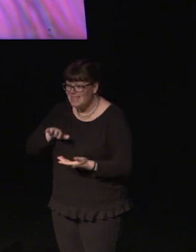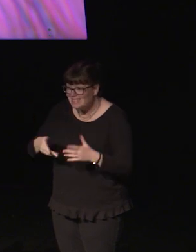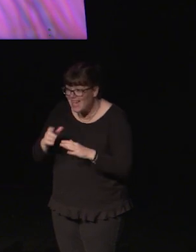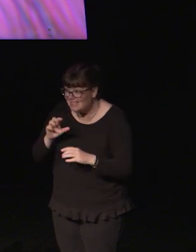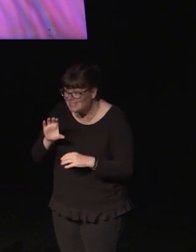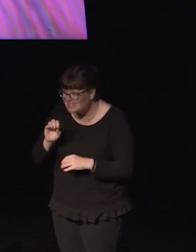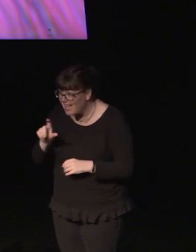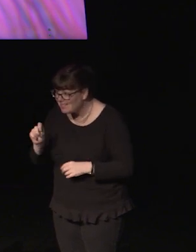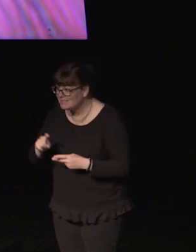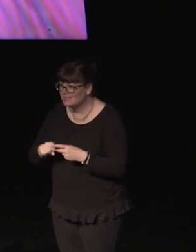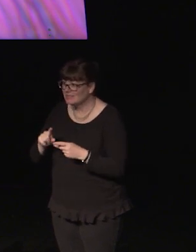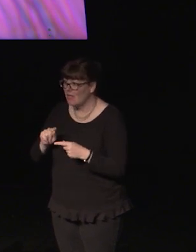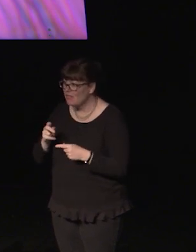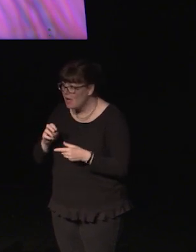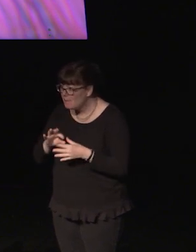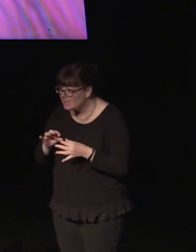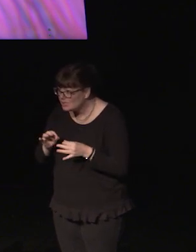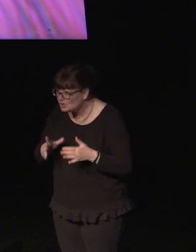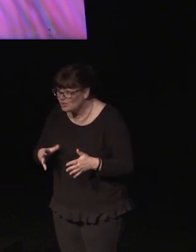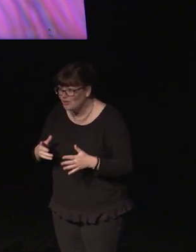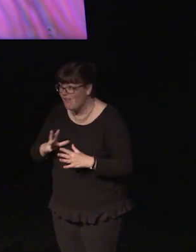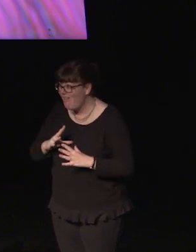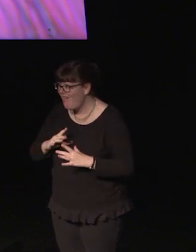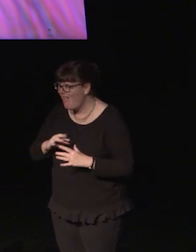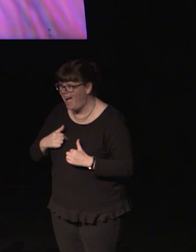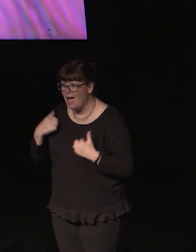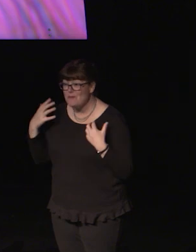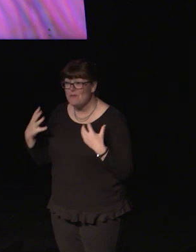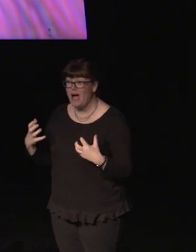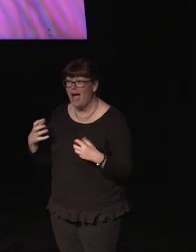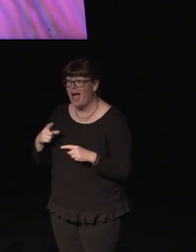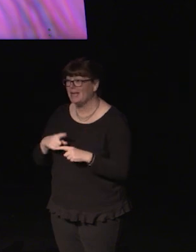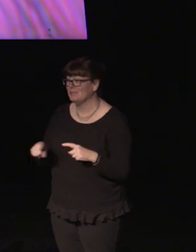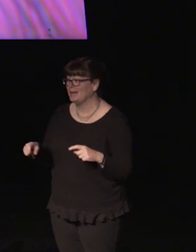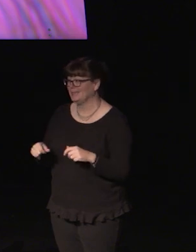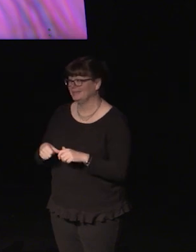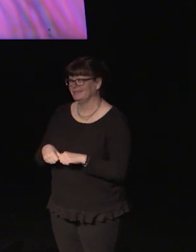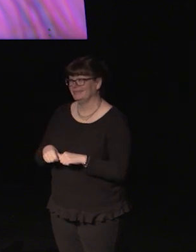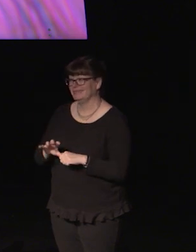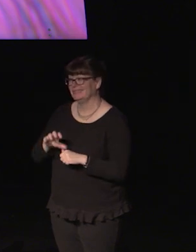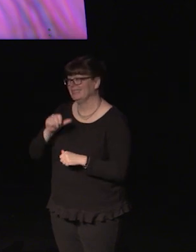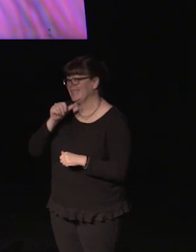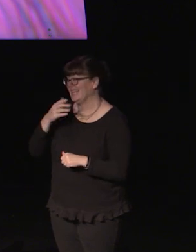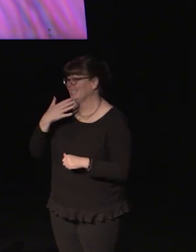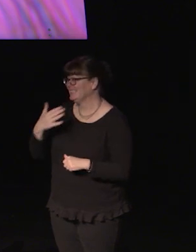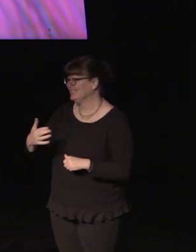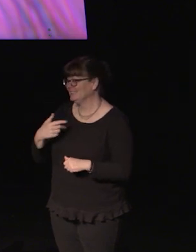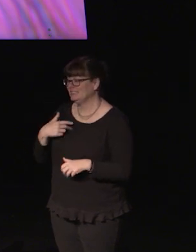I would play a lot of those games. But unfortunately I'm not great at it, and I would generally try to avoid them.